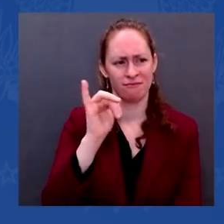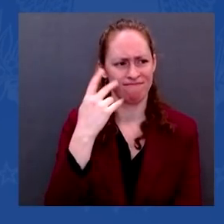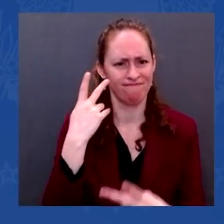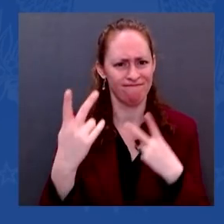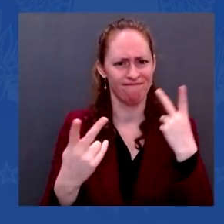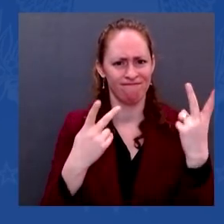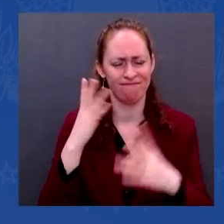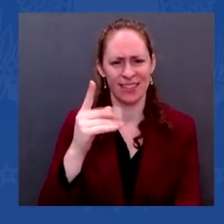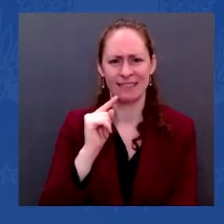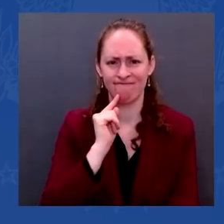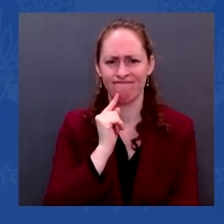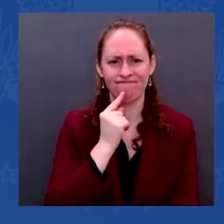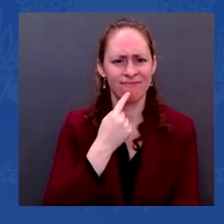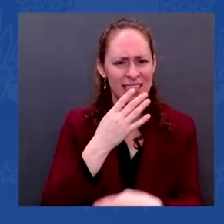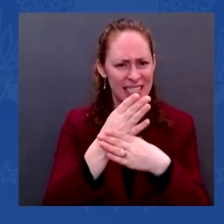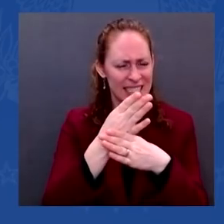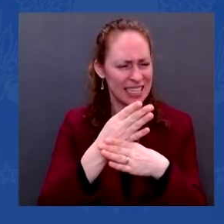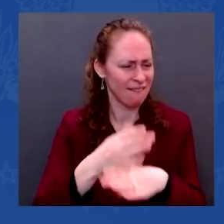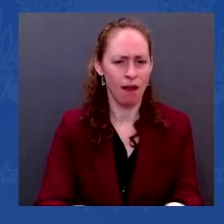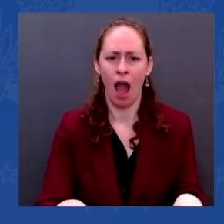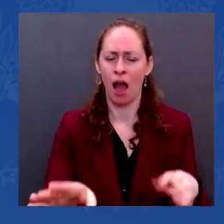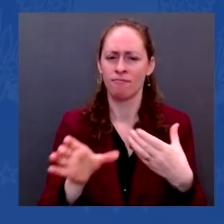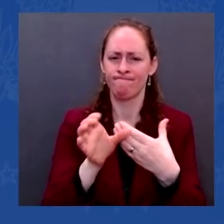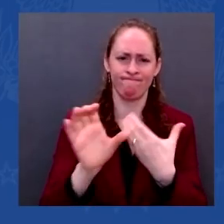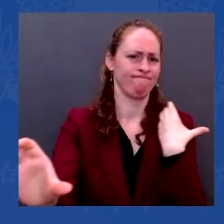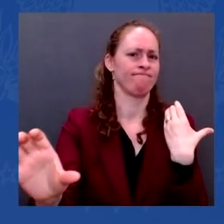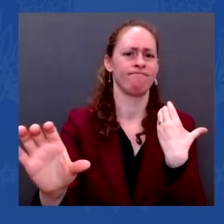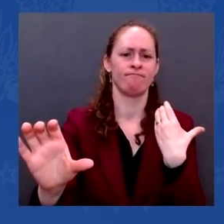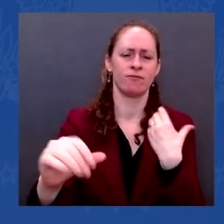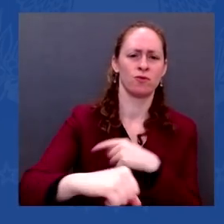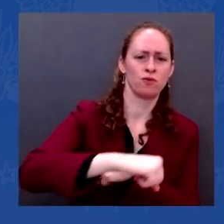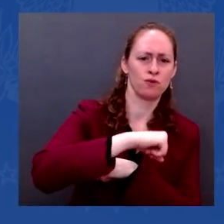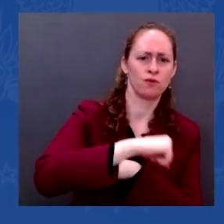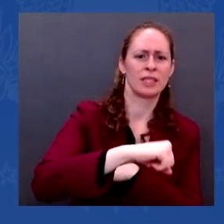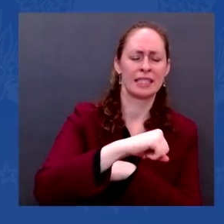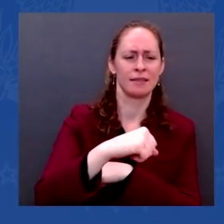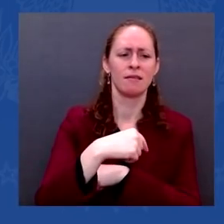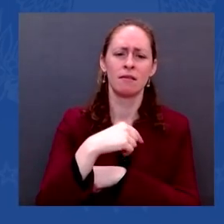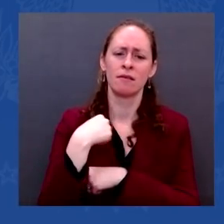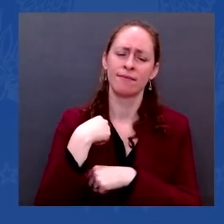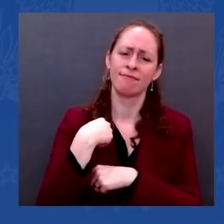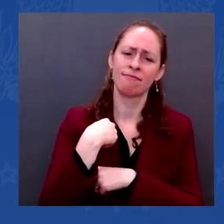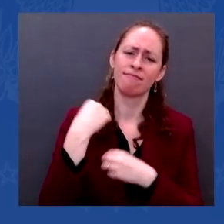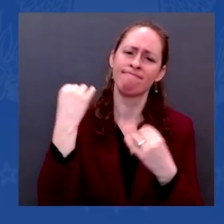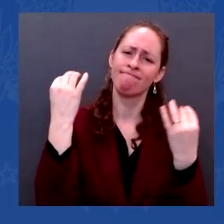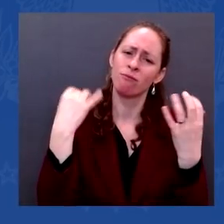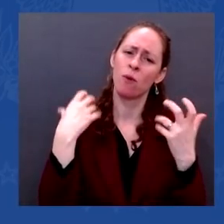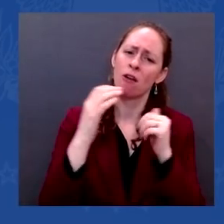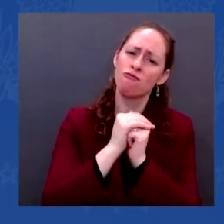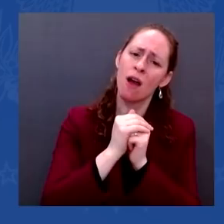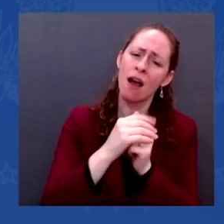to serve rather than be served. I don't always do it. I hope try. I don't always do it.